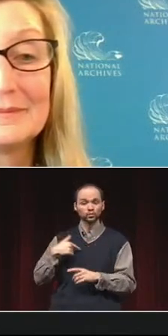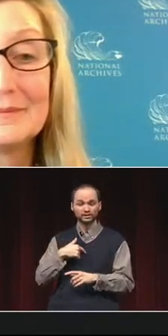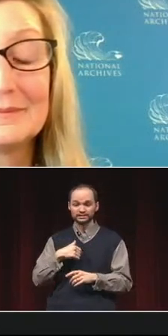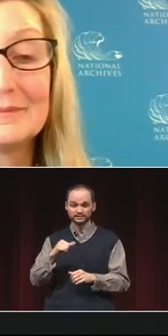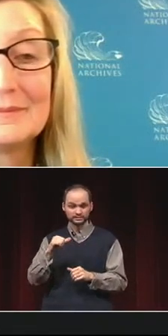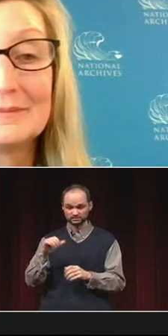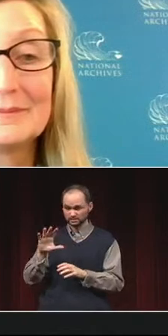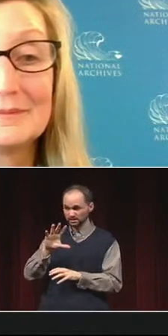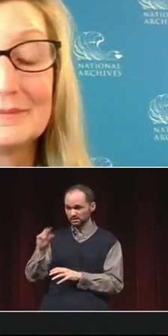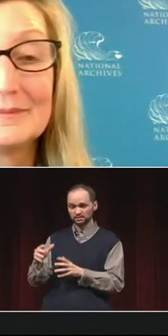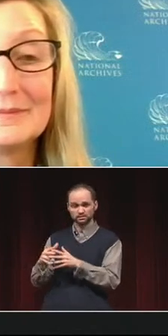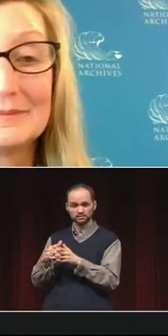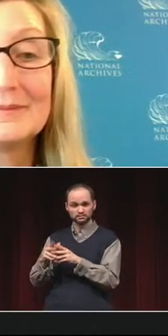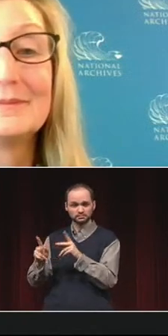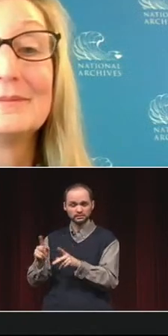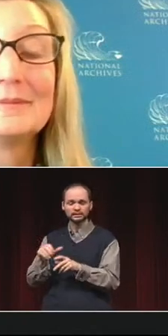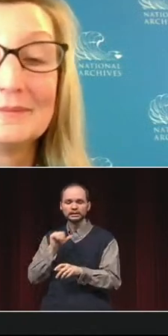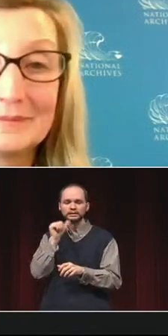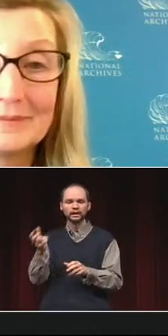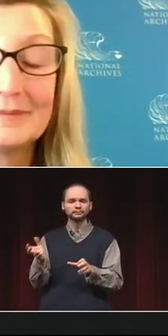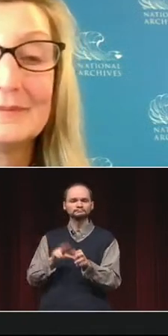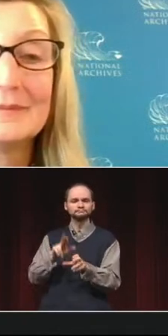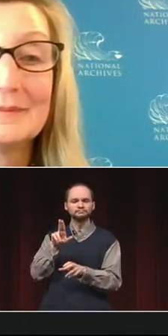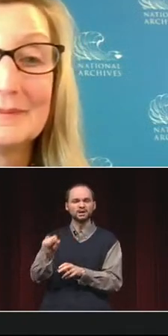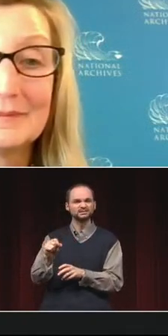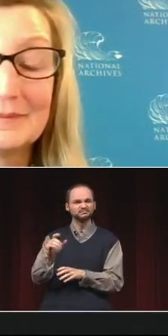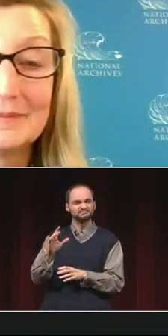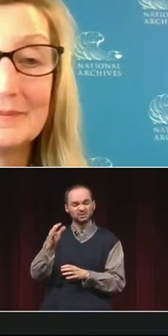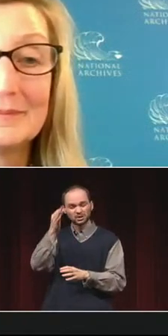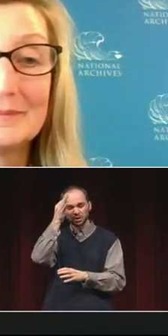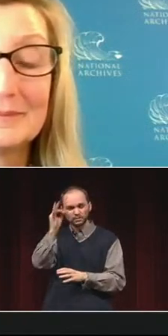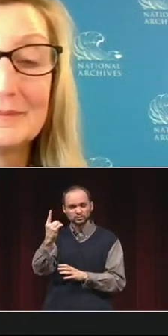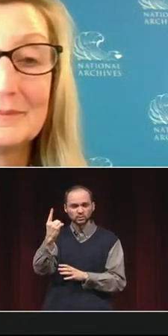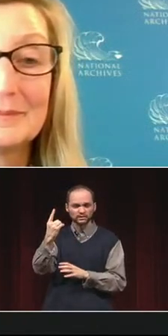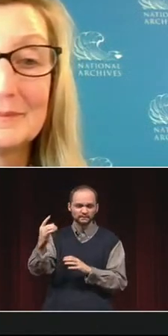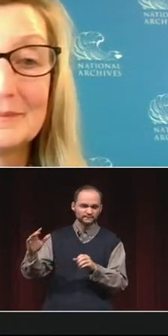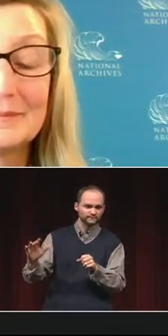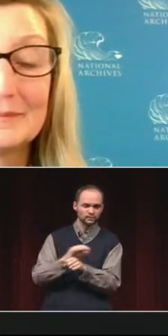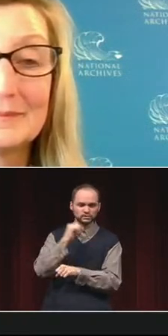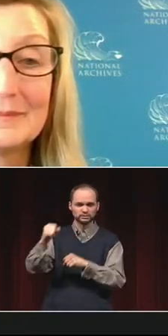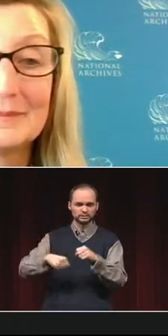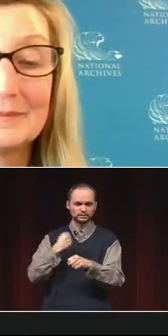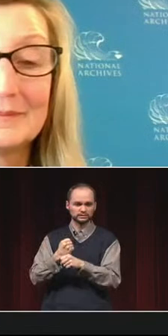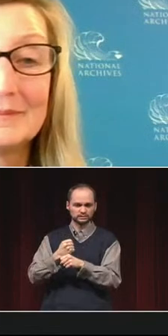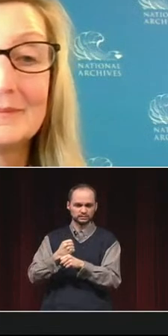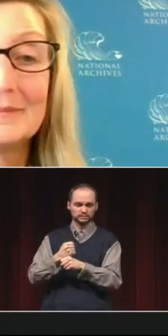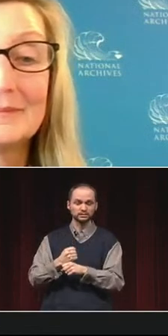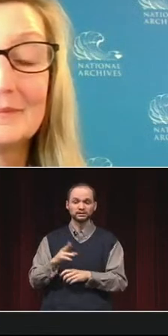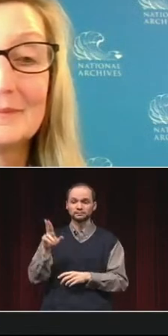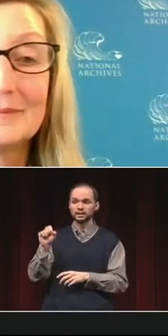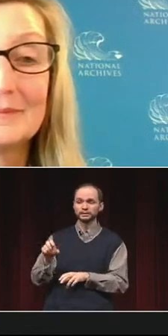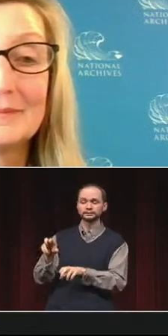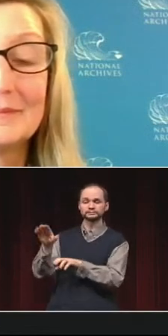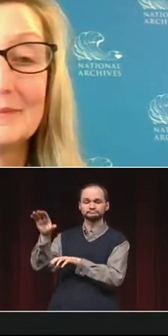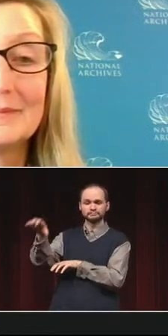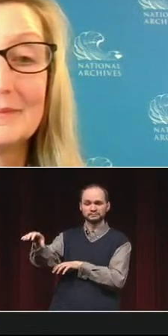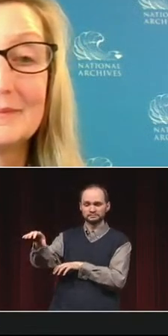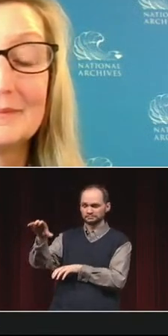an entire year. Buses were sitting on the side of the roads. You could see some people on the buses,